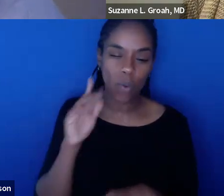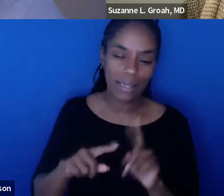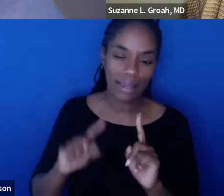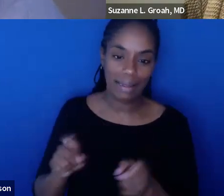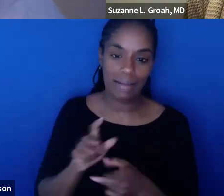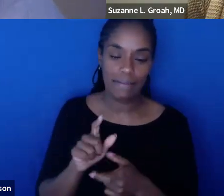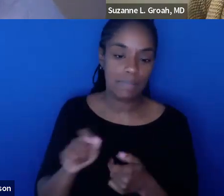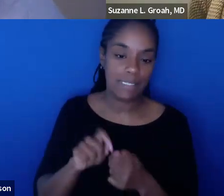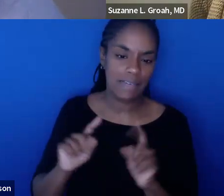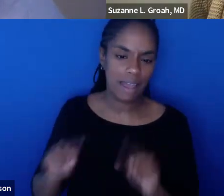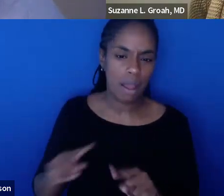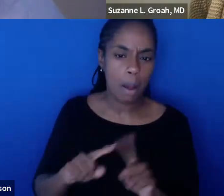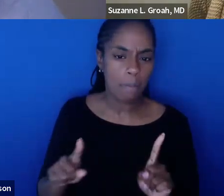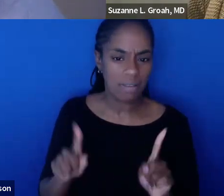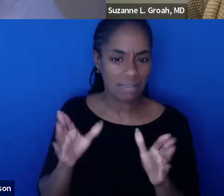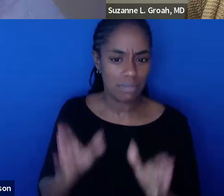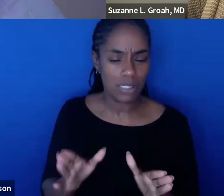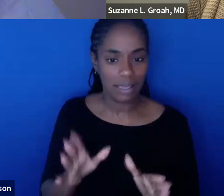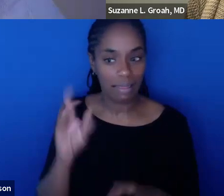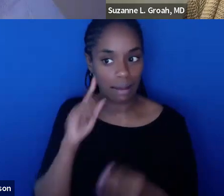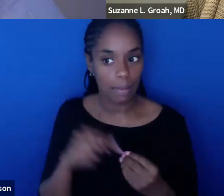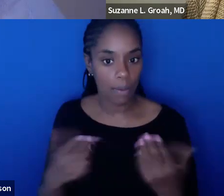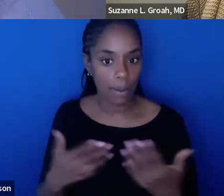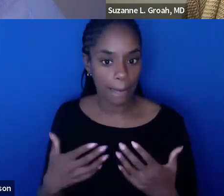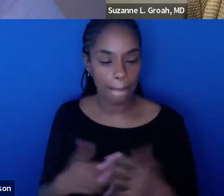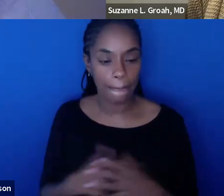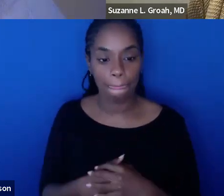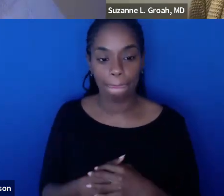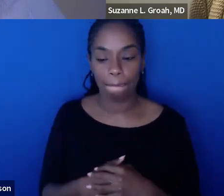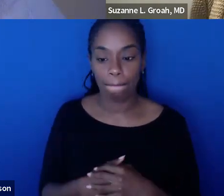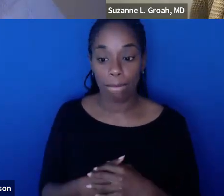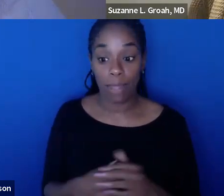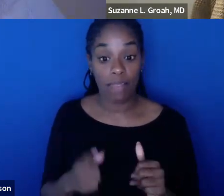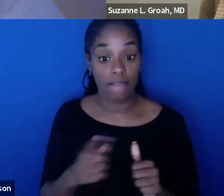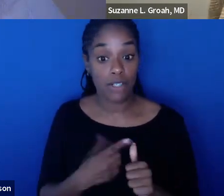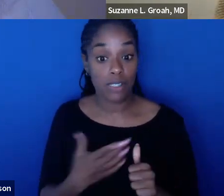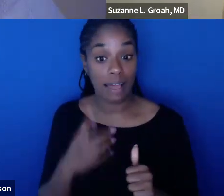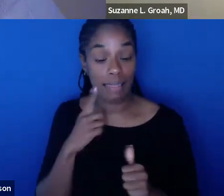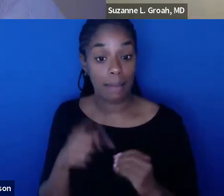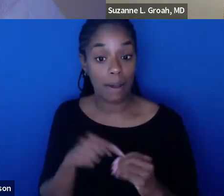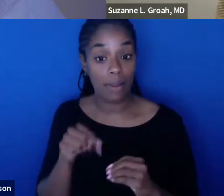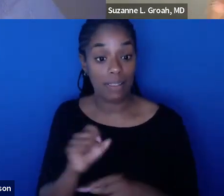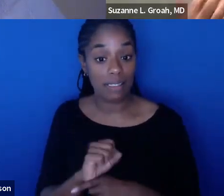what can she think about? Yeah. Actually, the first thing I think about in this case is if the